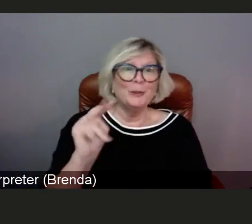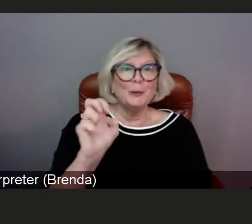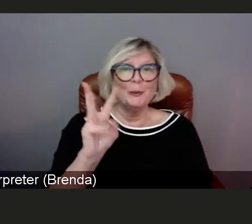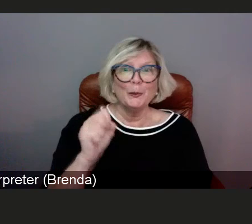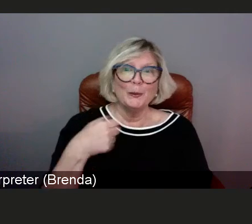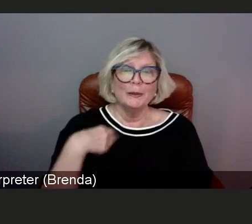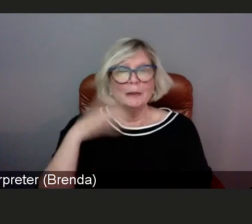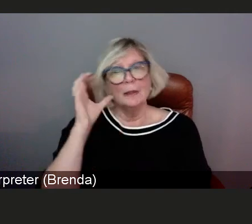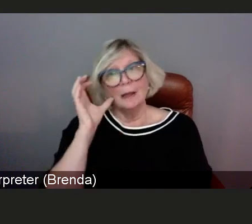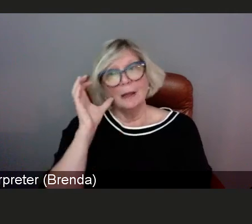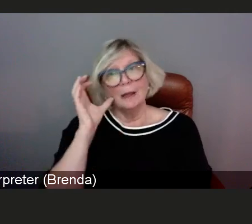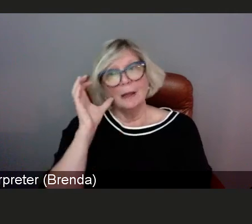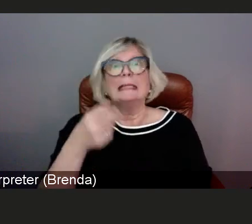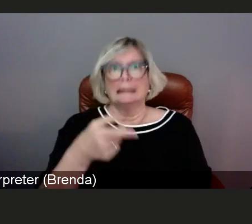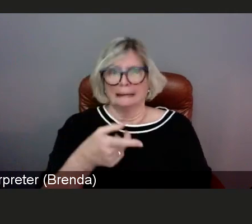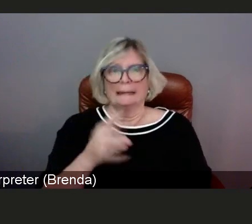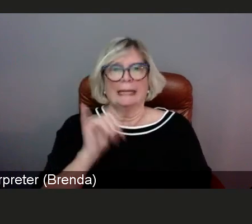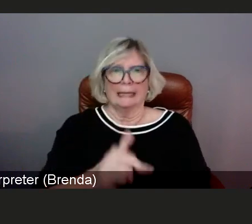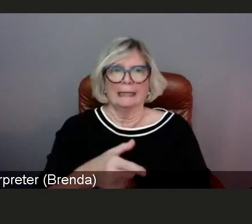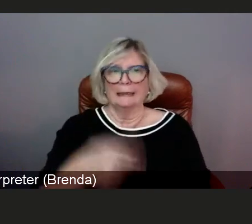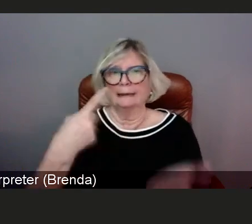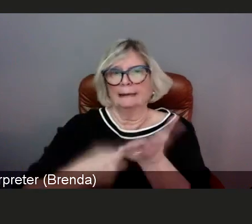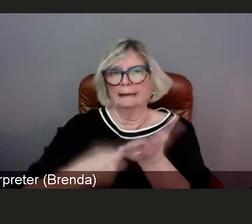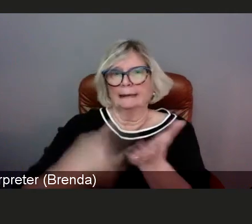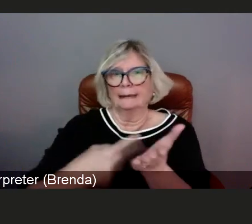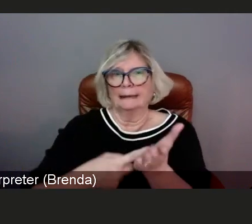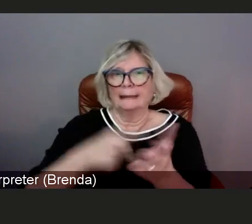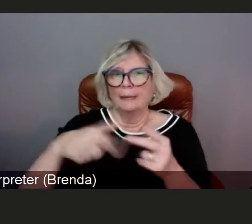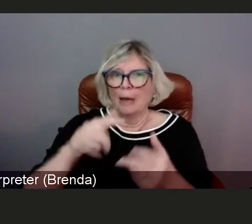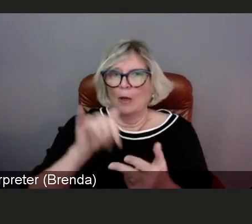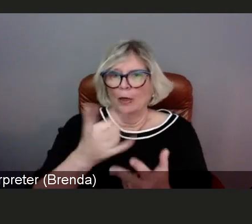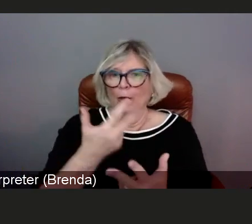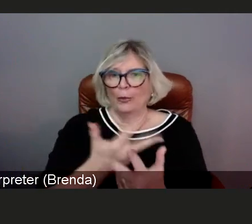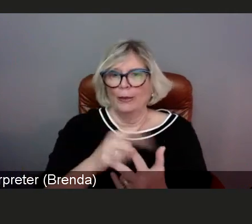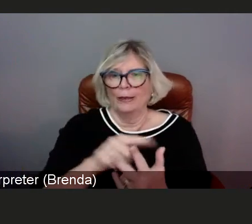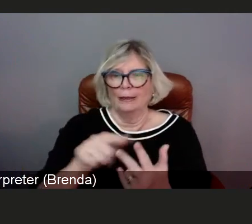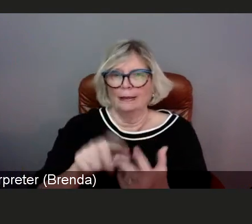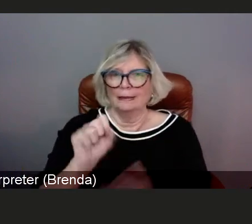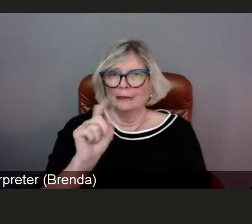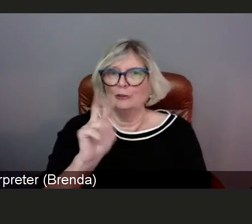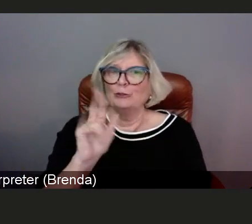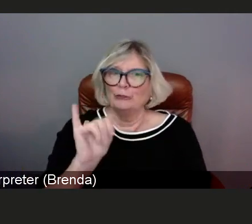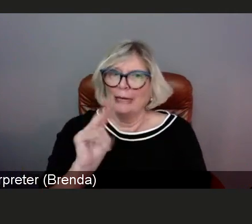So with that, I've probably, I hopefully have not bored you all to a nap